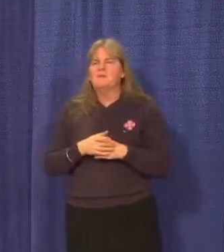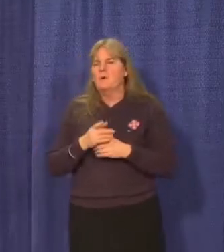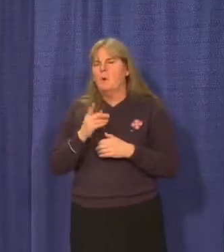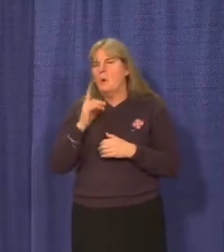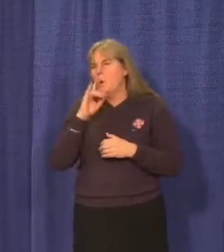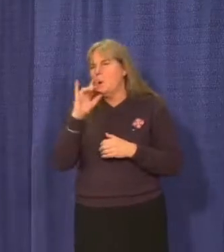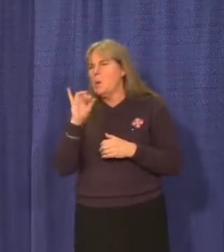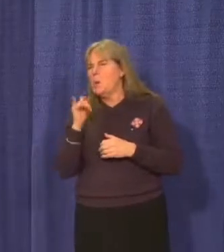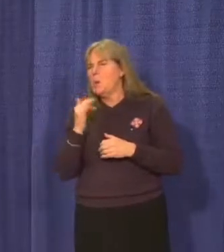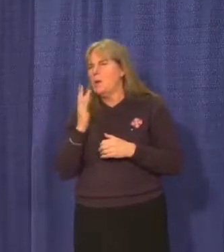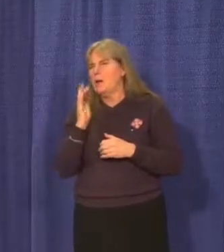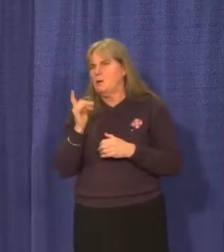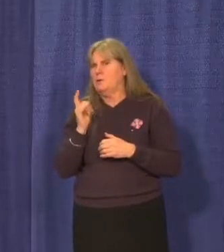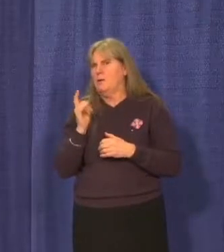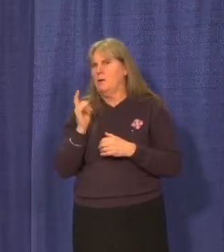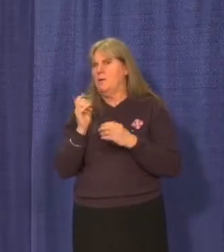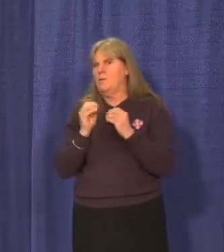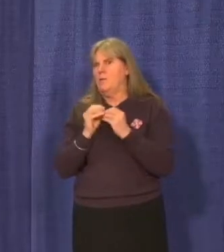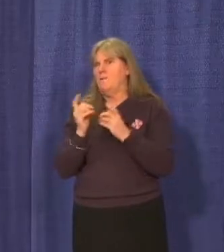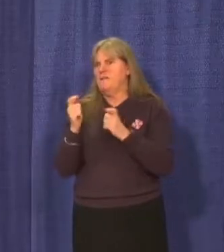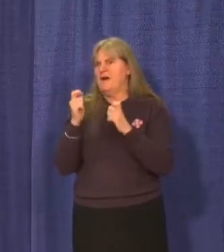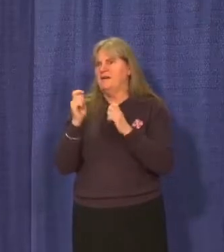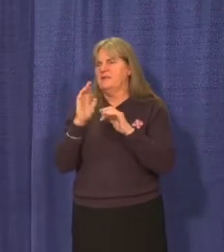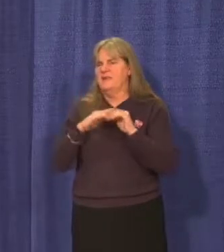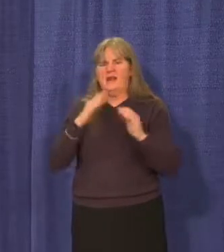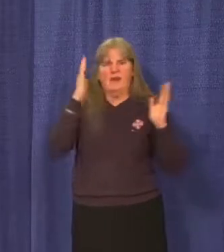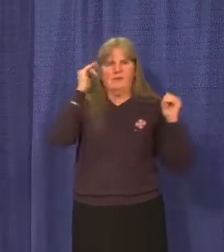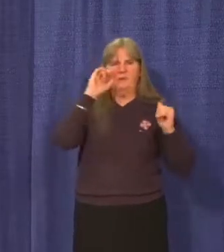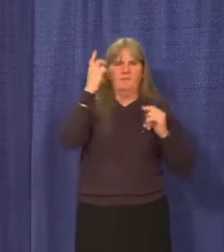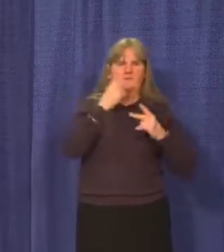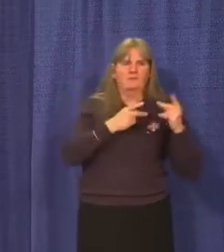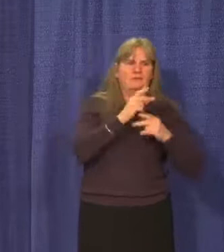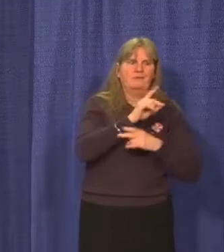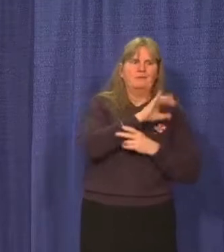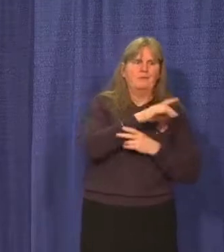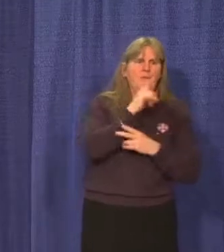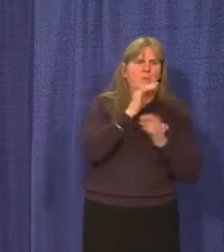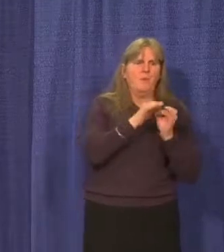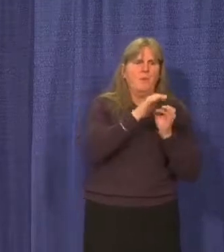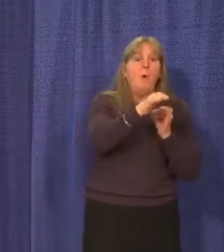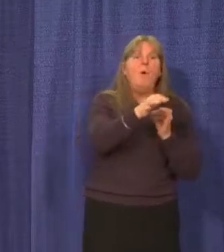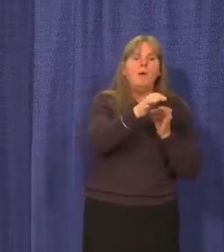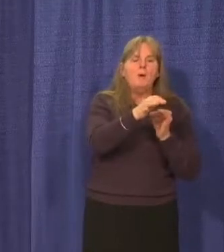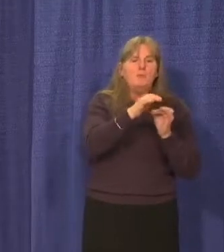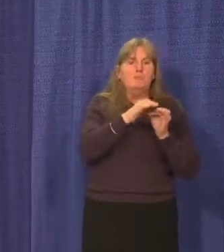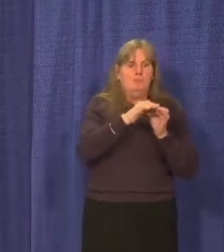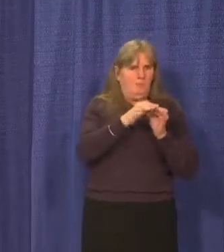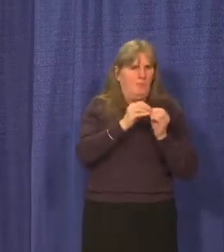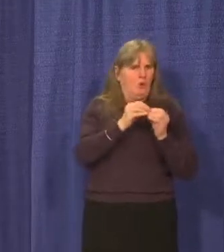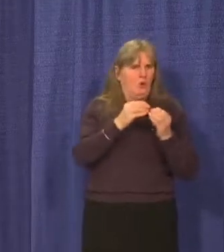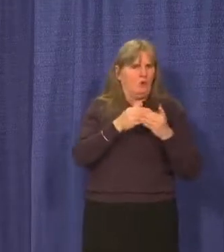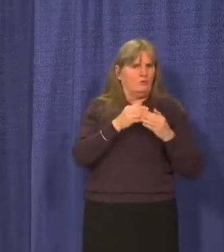what we thought in December as opposed to, worrying about getting it further than that. I know I have always said I